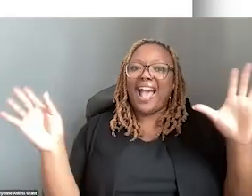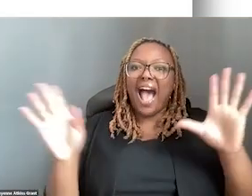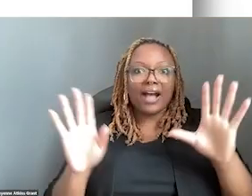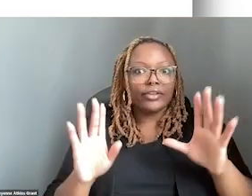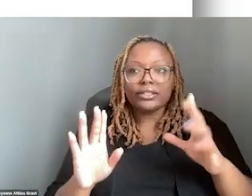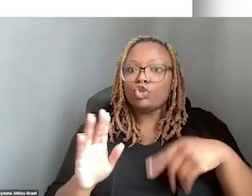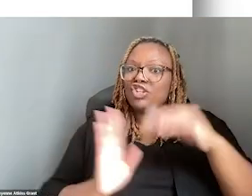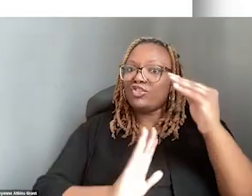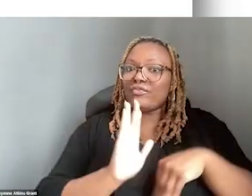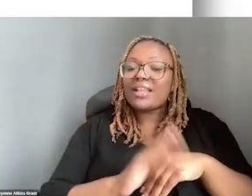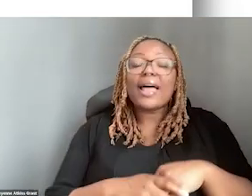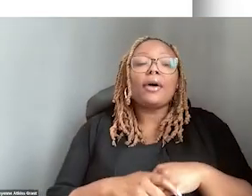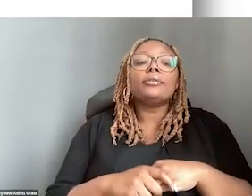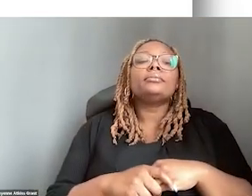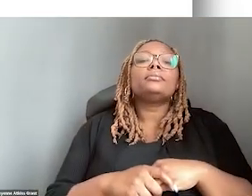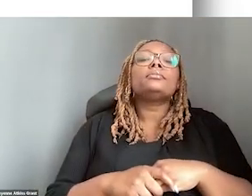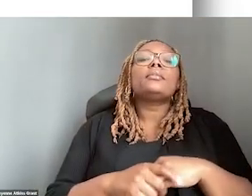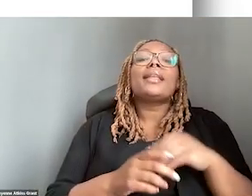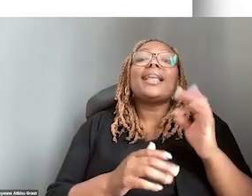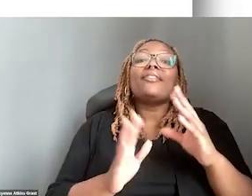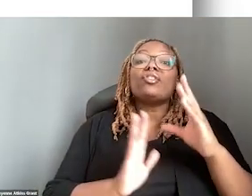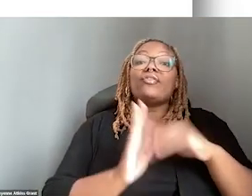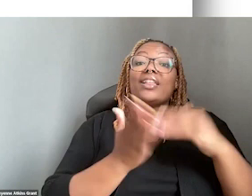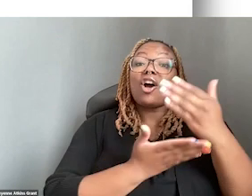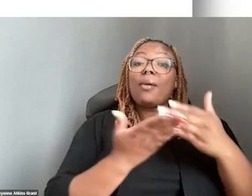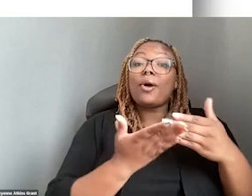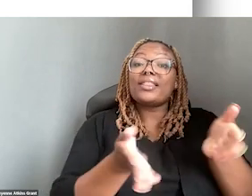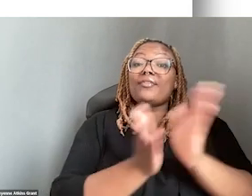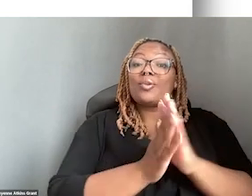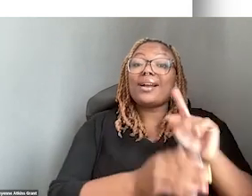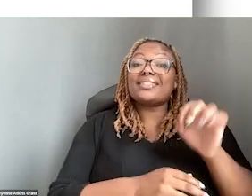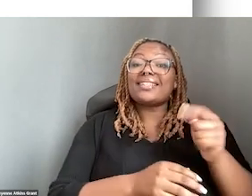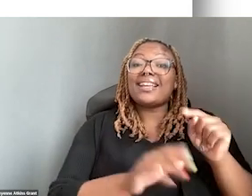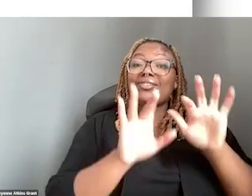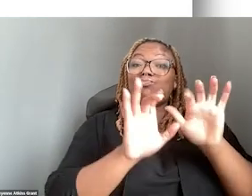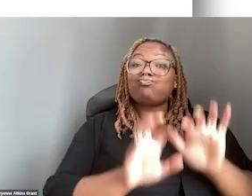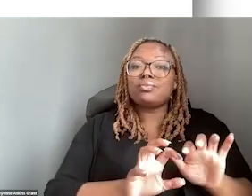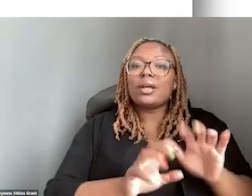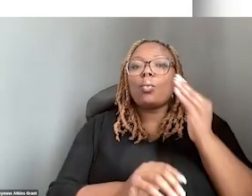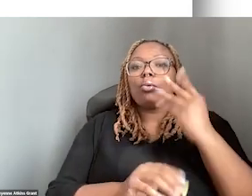If you're filling out a field that requires text, we let you know how many characters you have left.